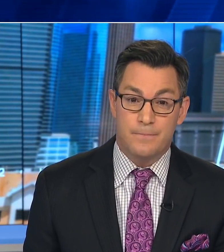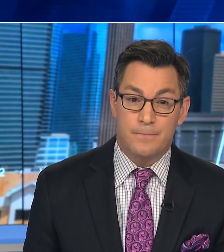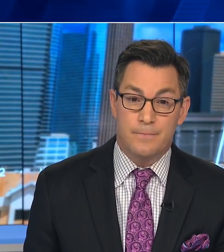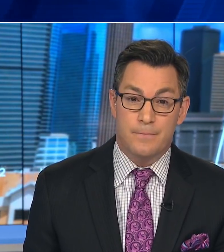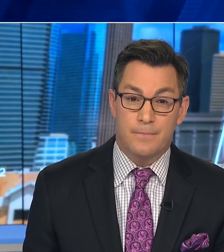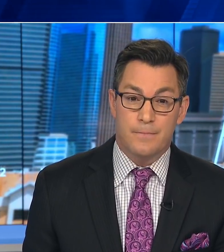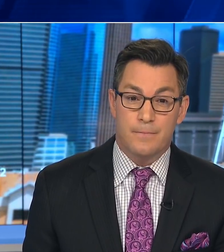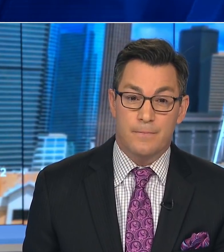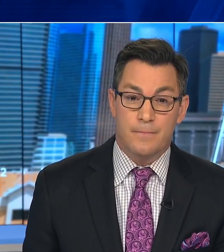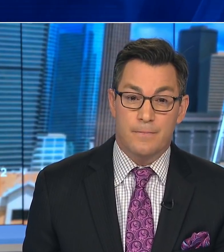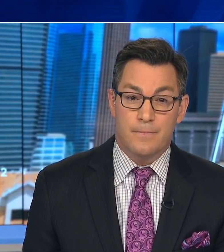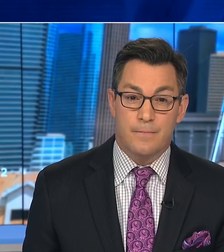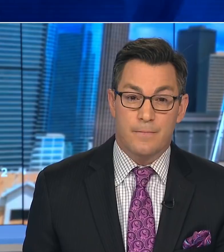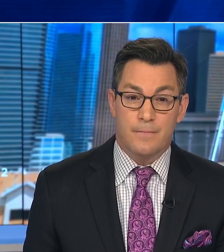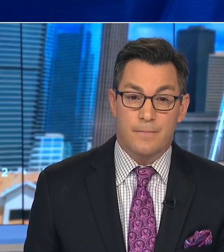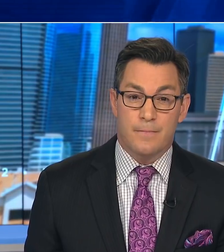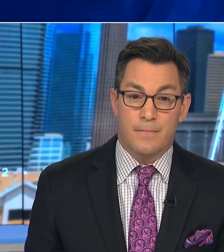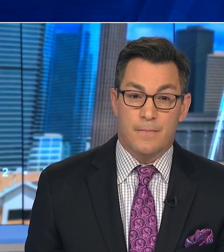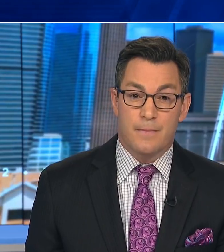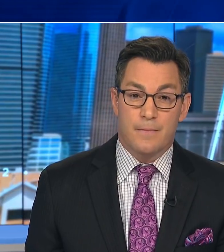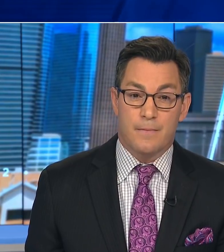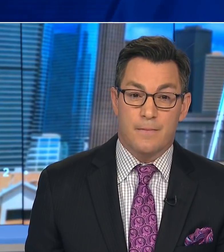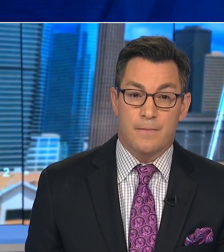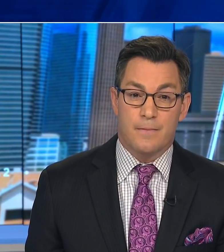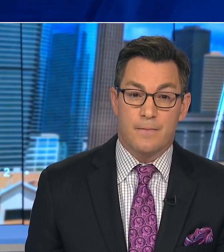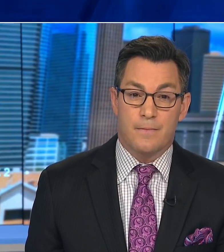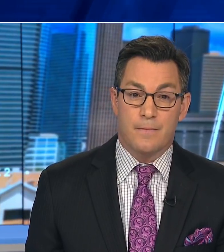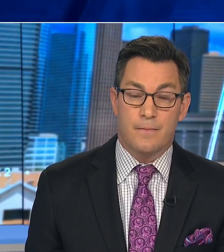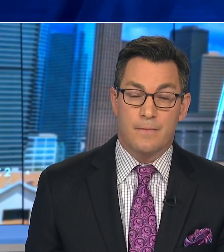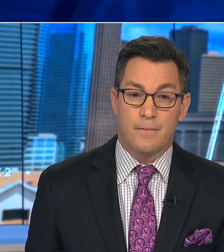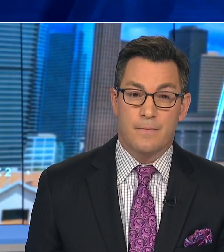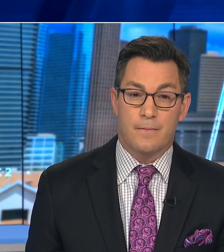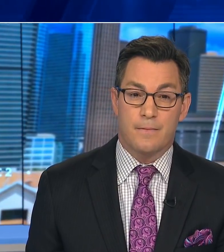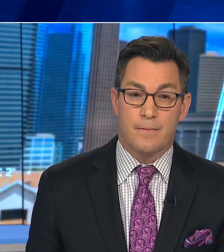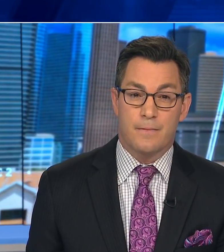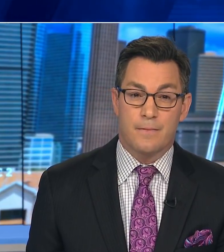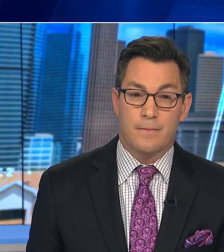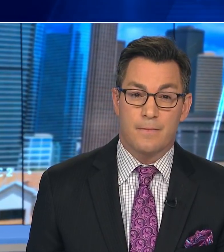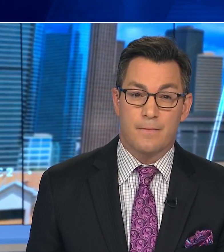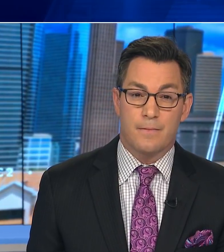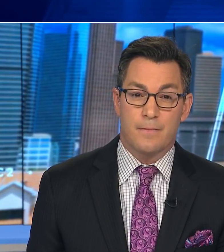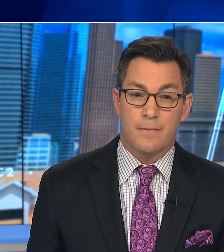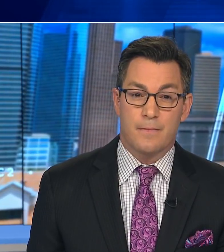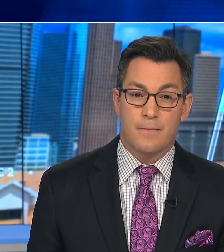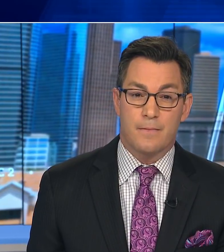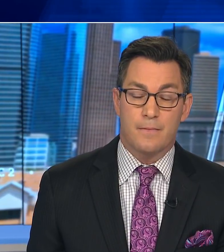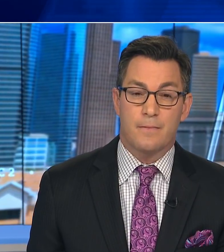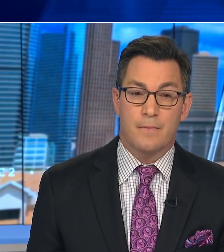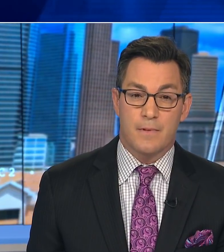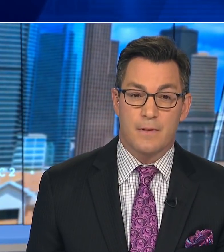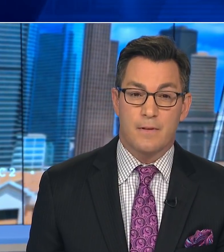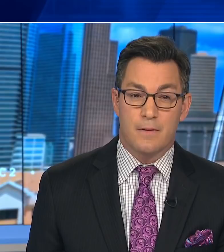Harris County she says she does not want to make that decision not want to make that decision on a hunch, she said on a hunch, she said those decisions. Christine will those decisions. Christine will be made on testing data.